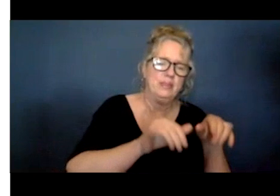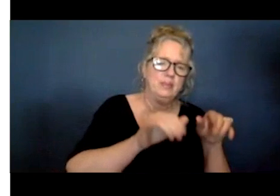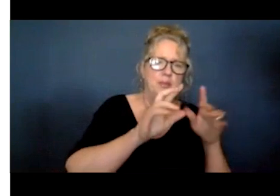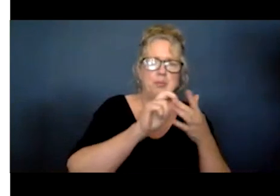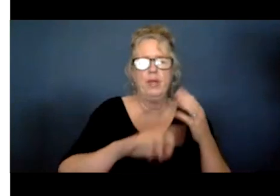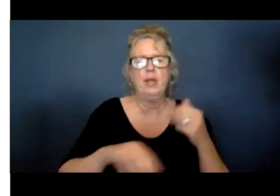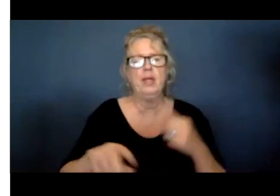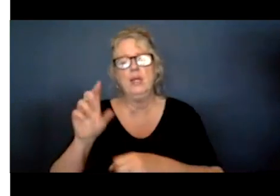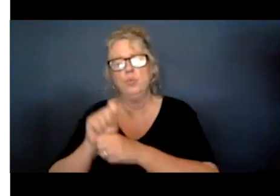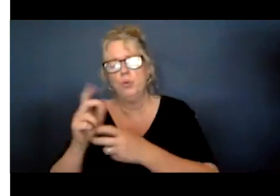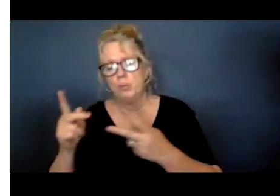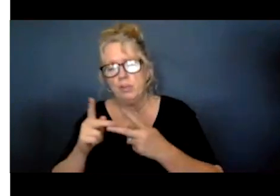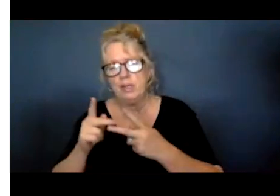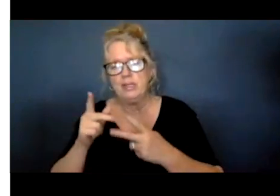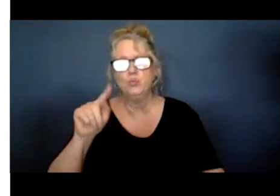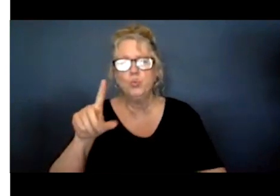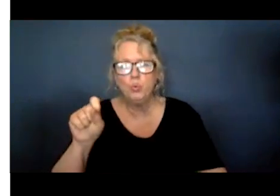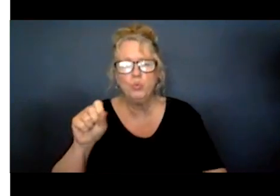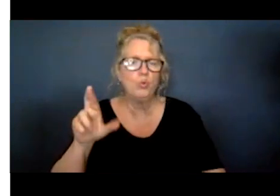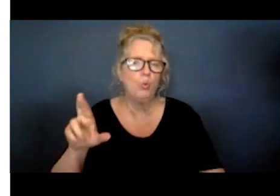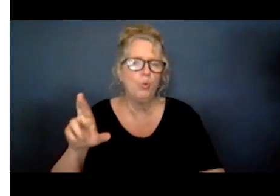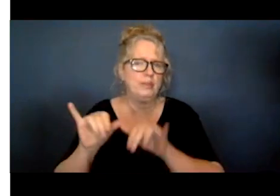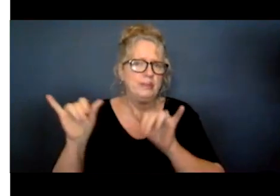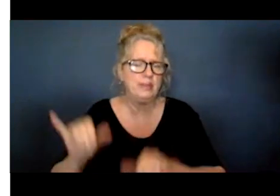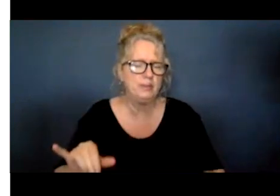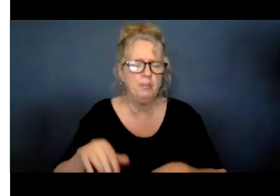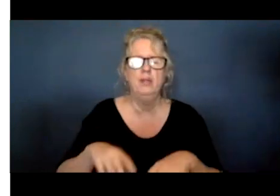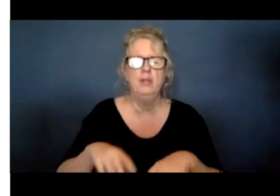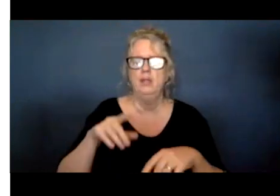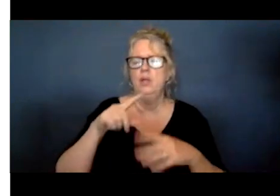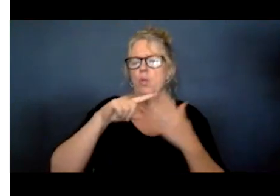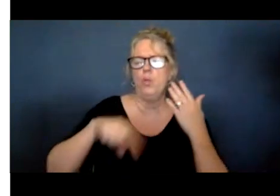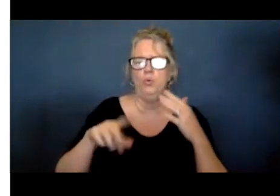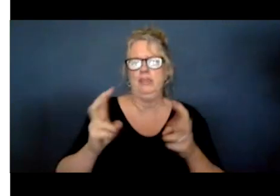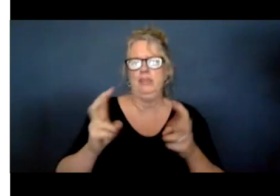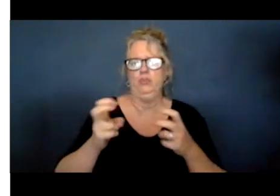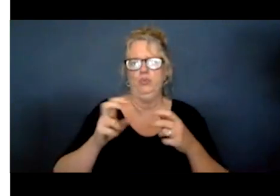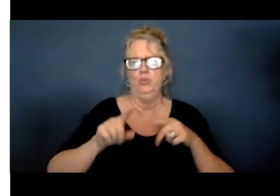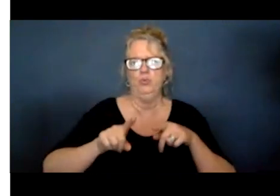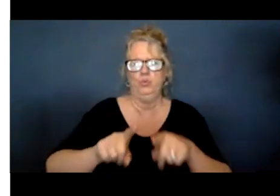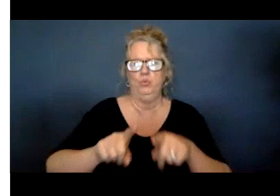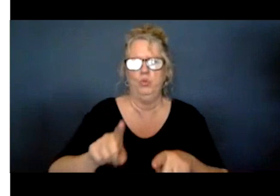tools or systems. Often, such issues are identified during the software selection